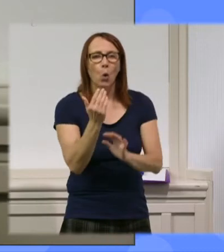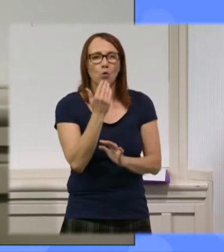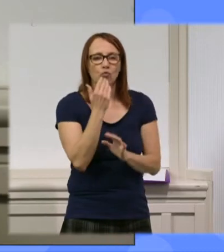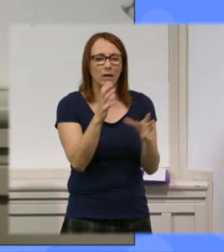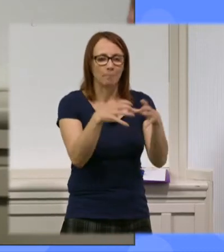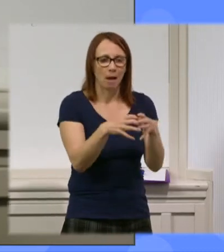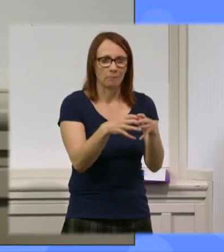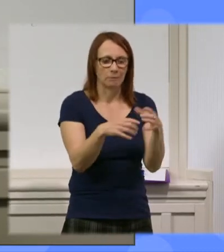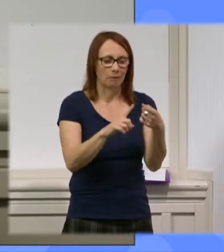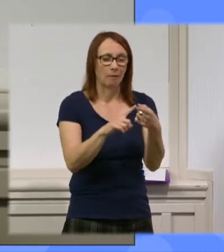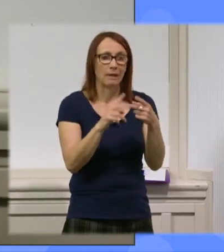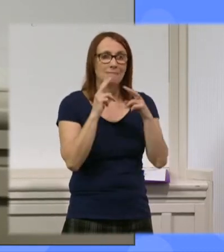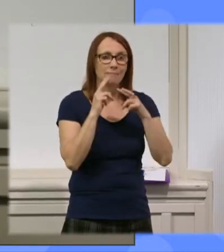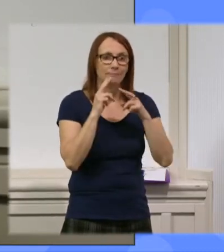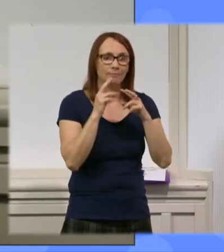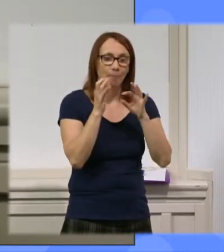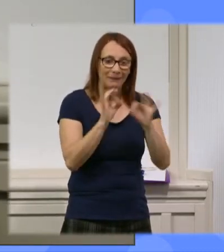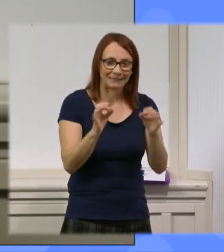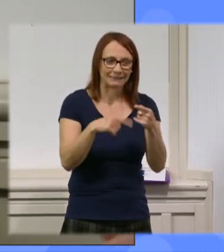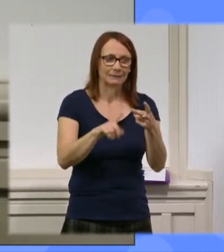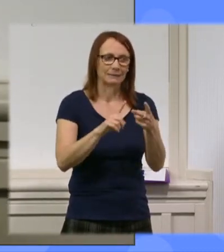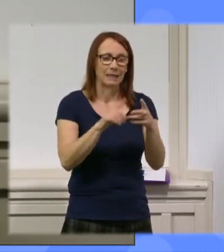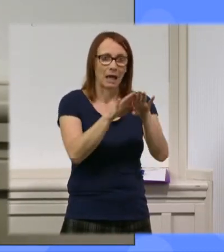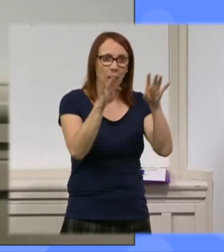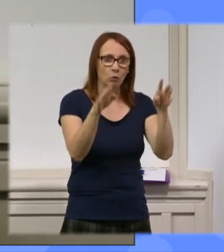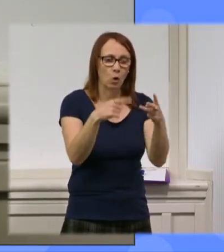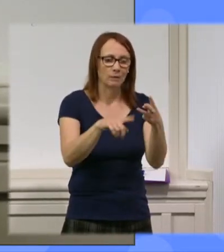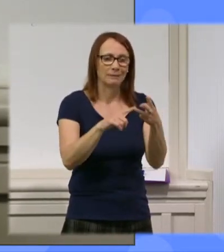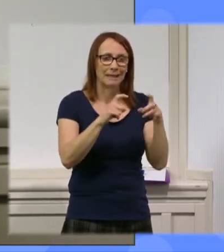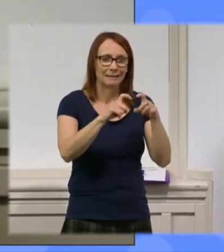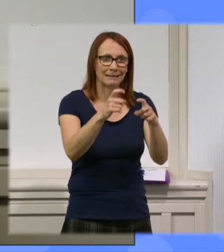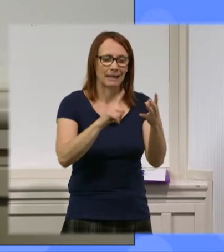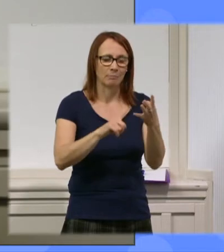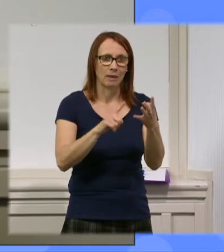peace equality sustainability and radical local democracy so our vision